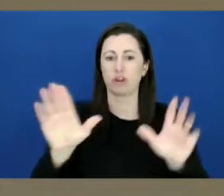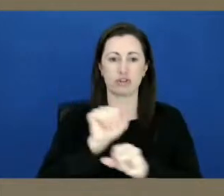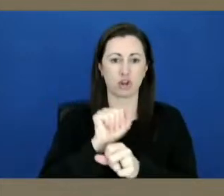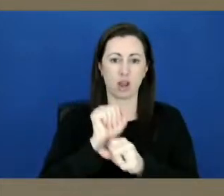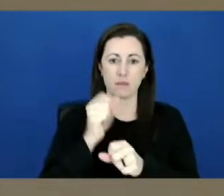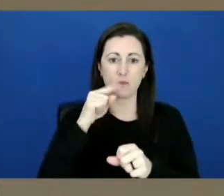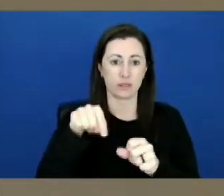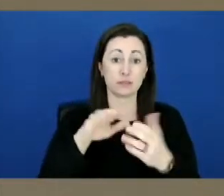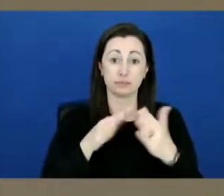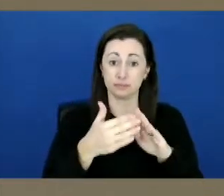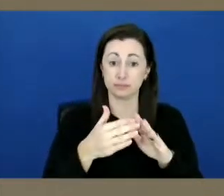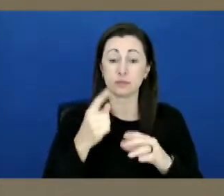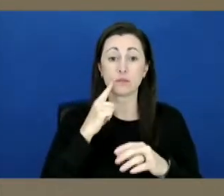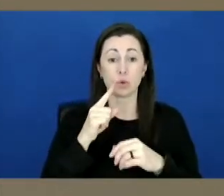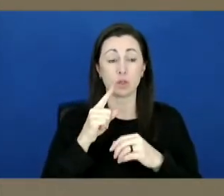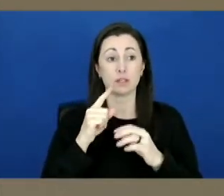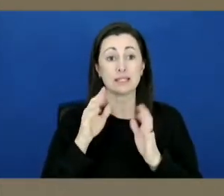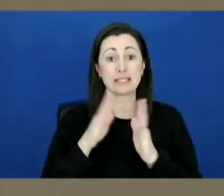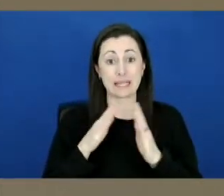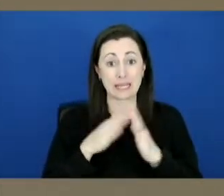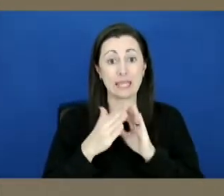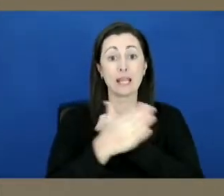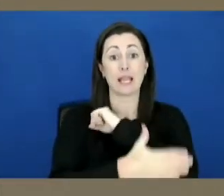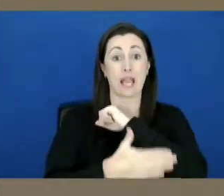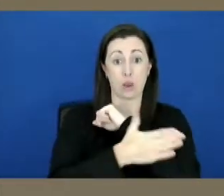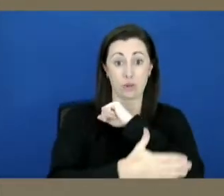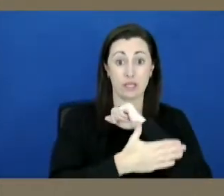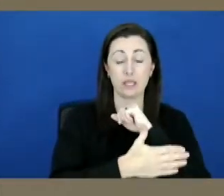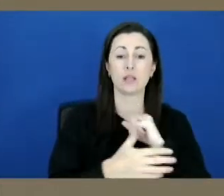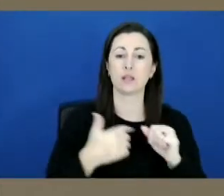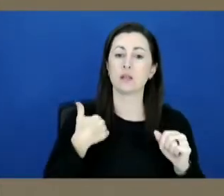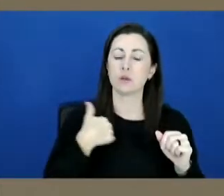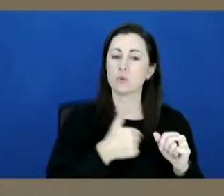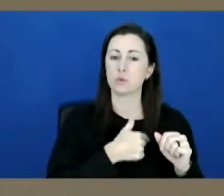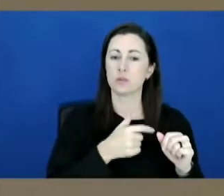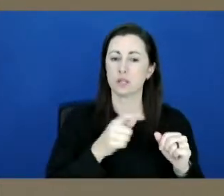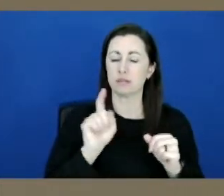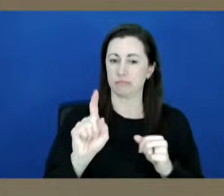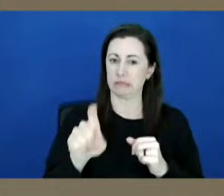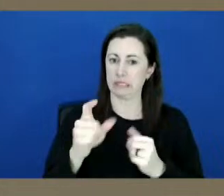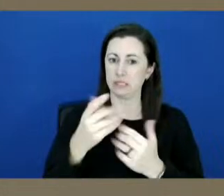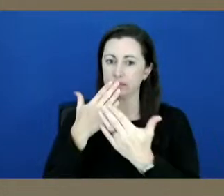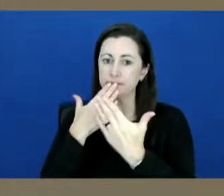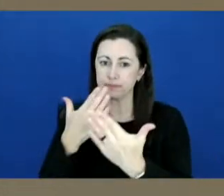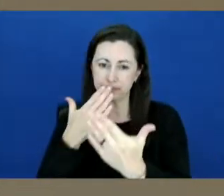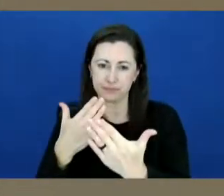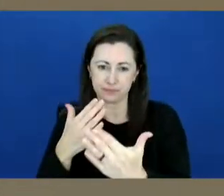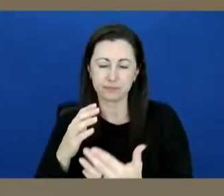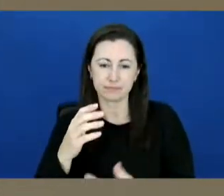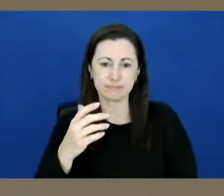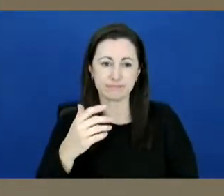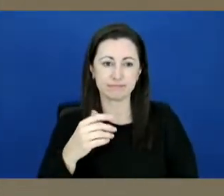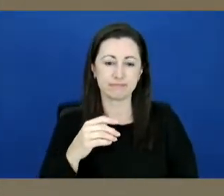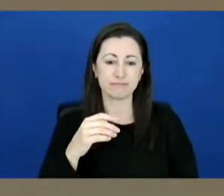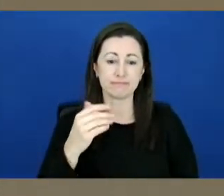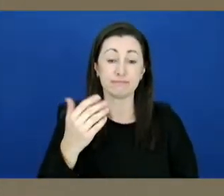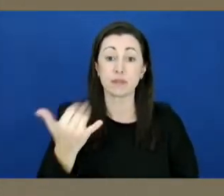SHE'S BEEN DOING AN AMAZING JOB FOR THIS COMMUNITY.